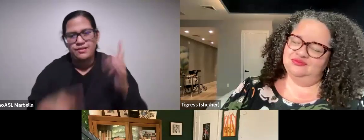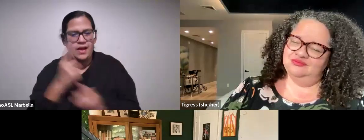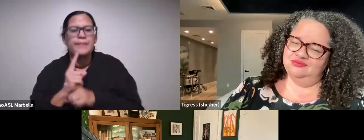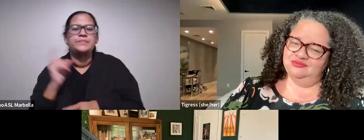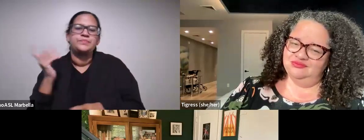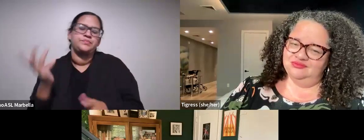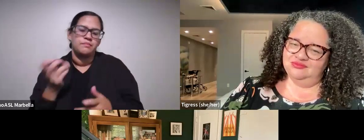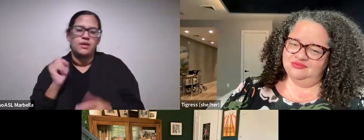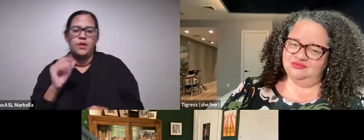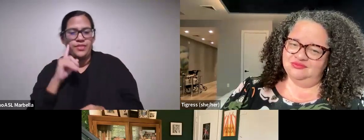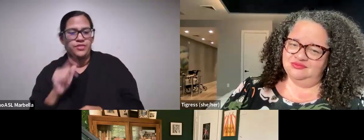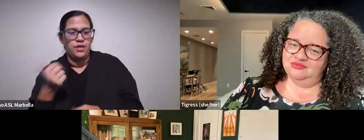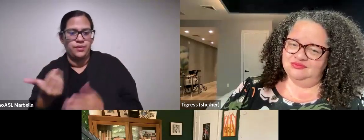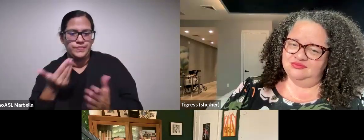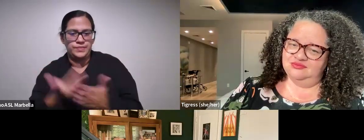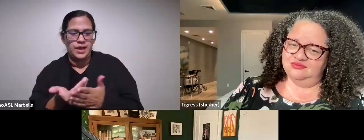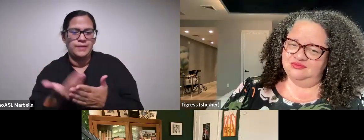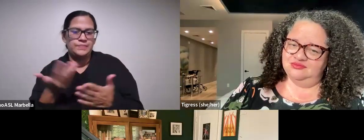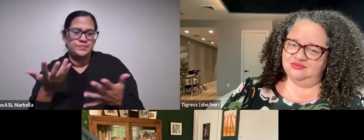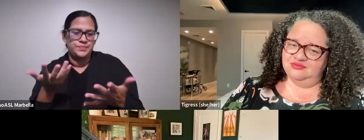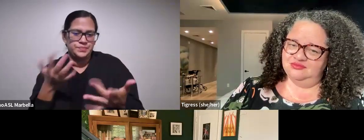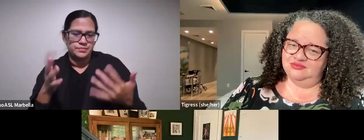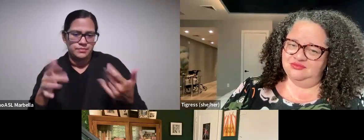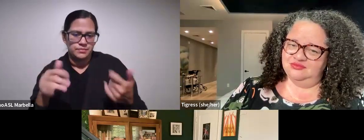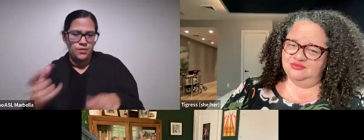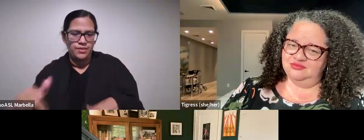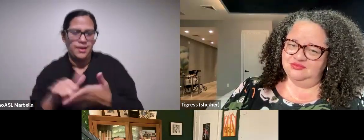And I think the other one is that sort of construction of fatness as a disease